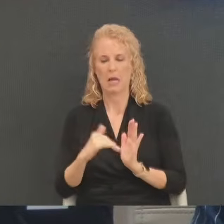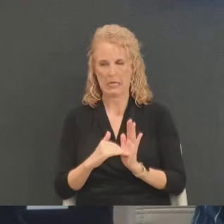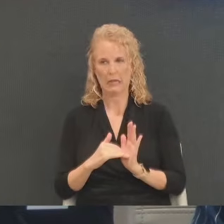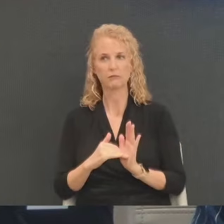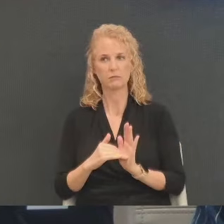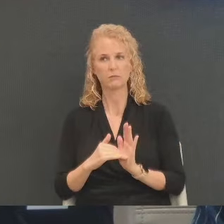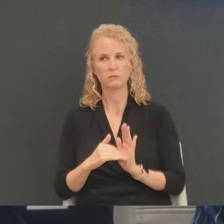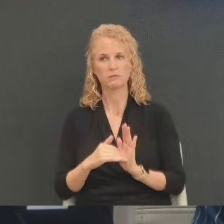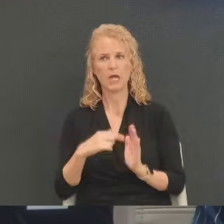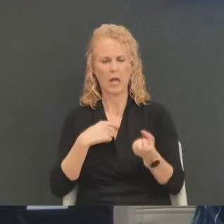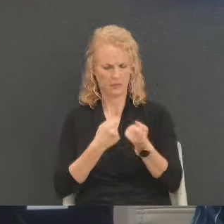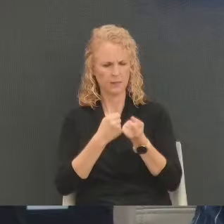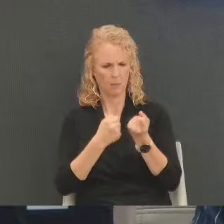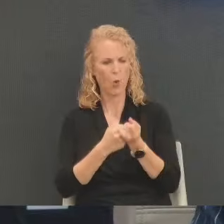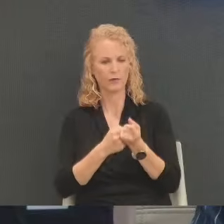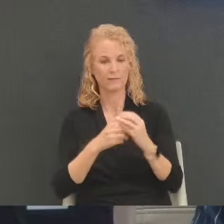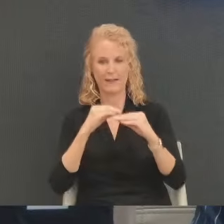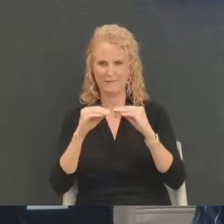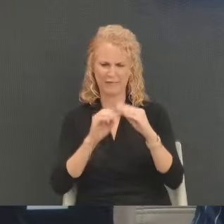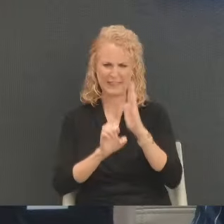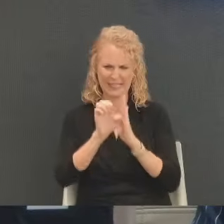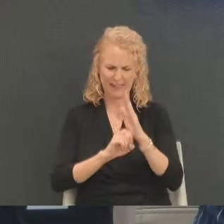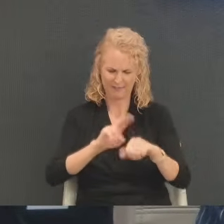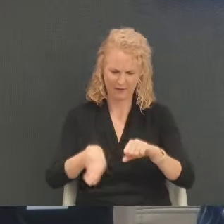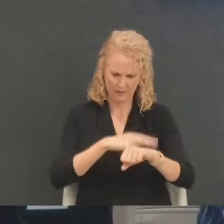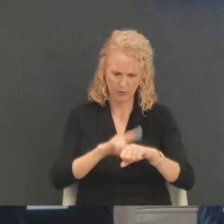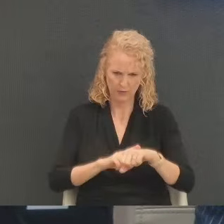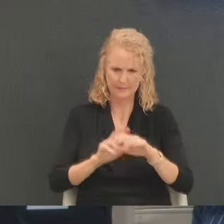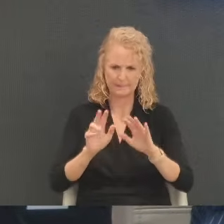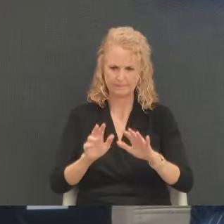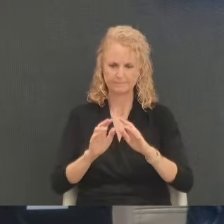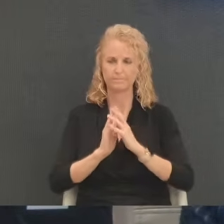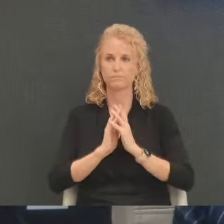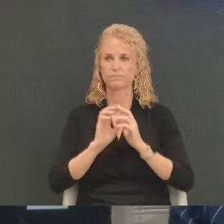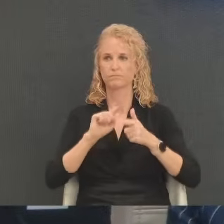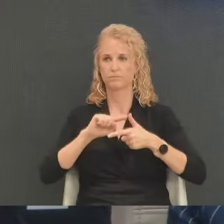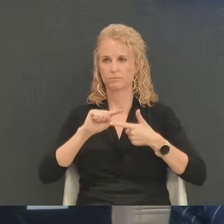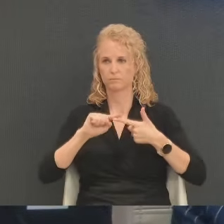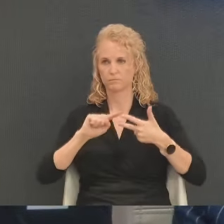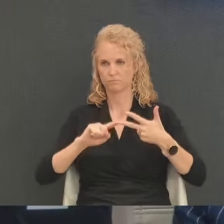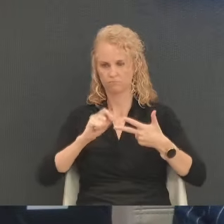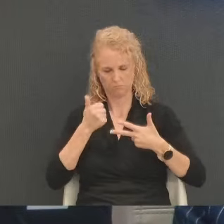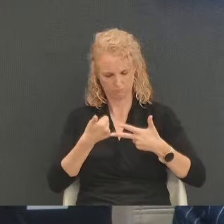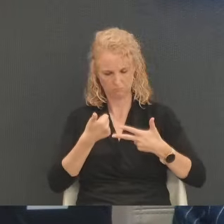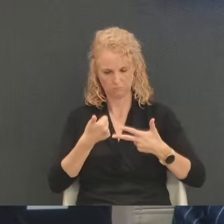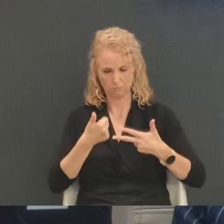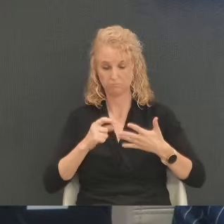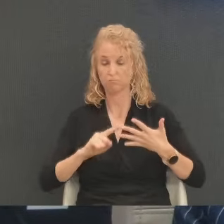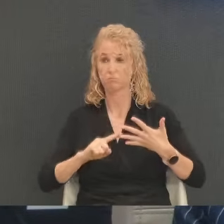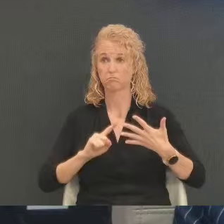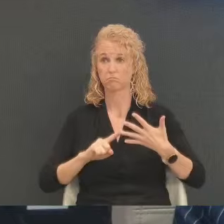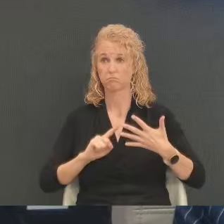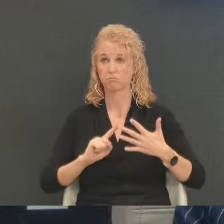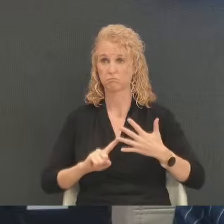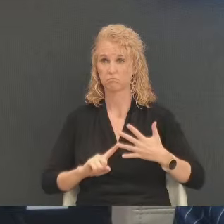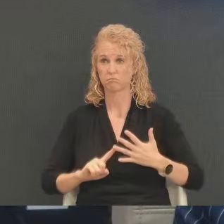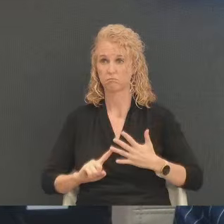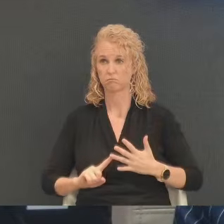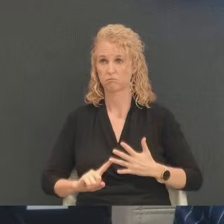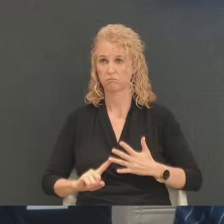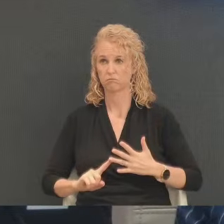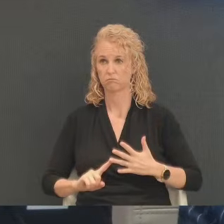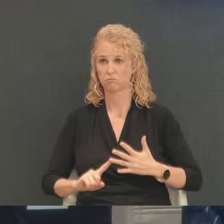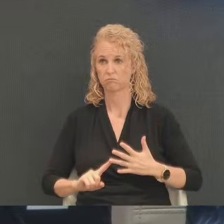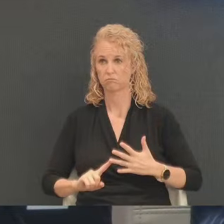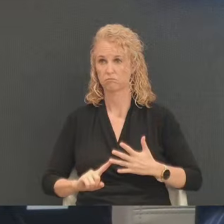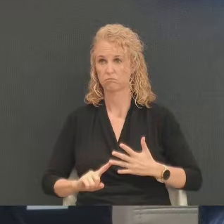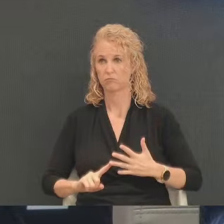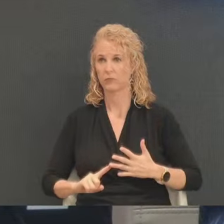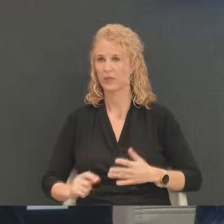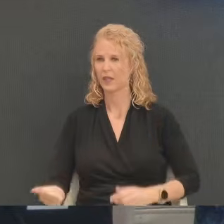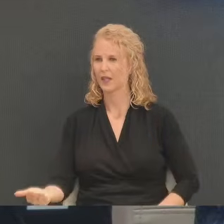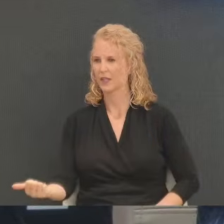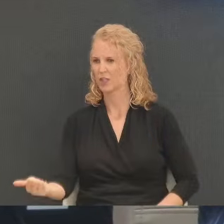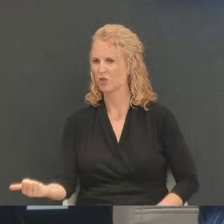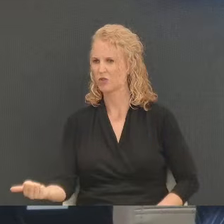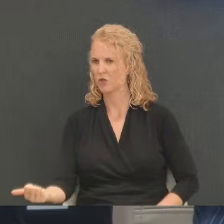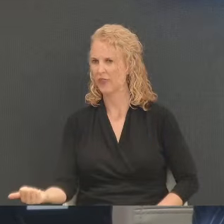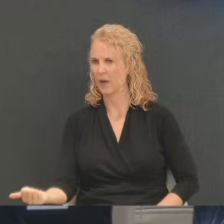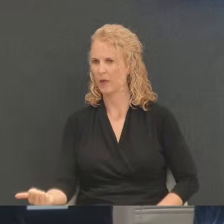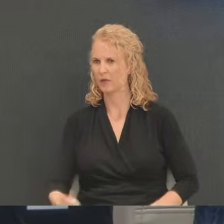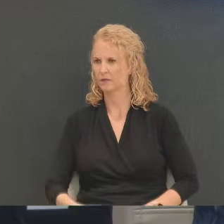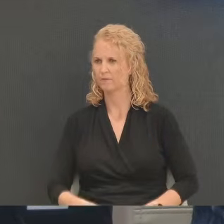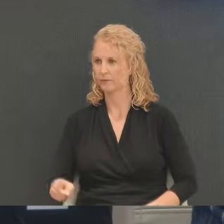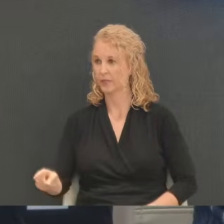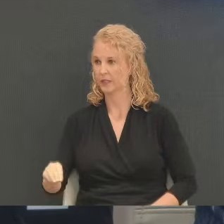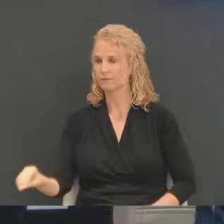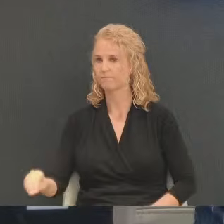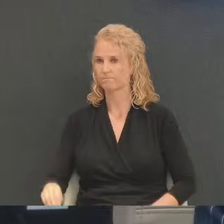I support this uh items one through three. item four, I want to commend the Engineer. I understand